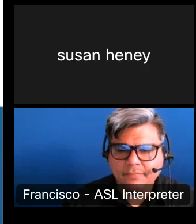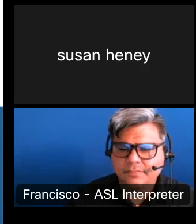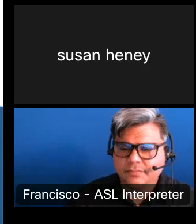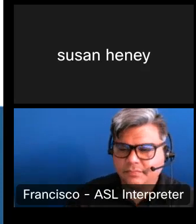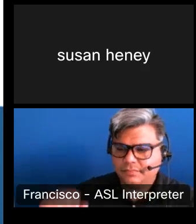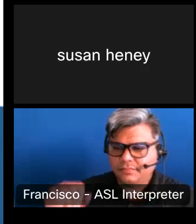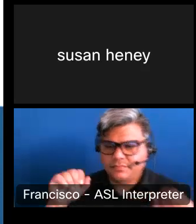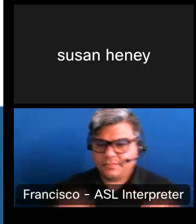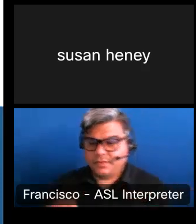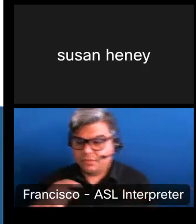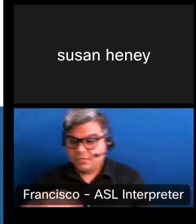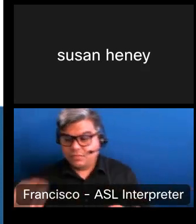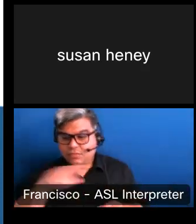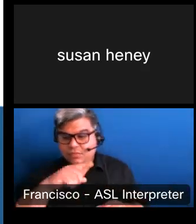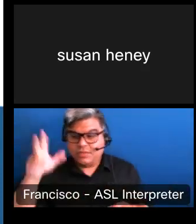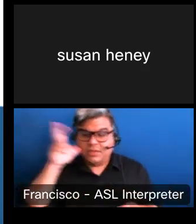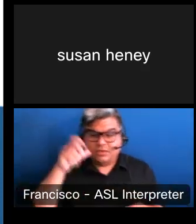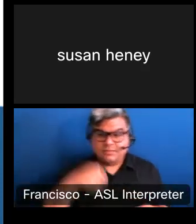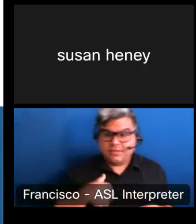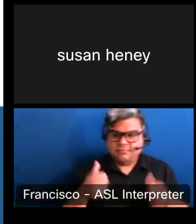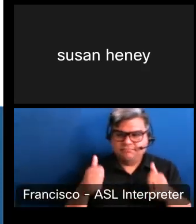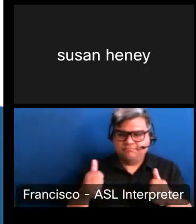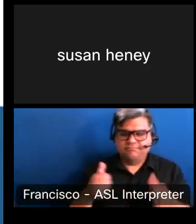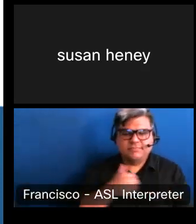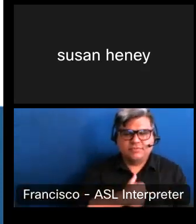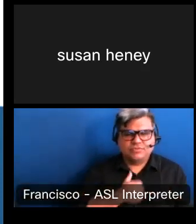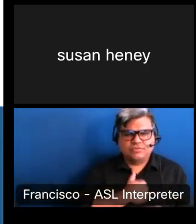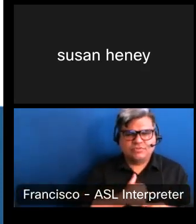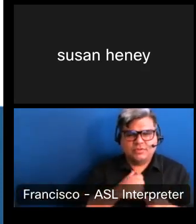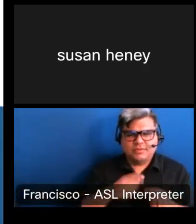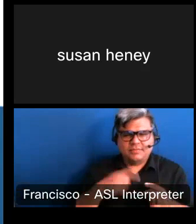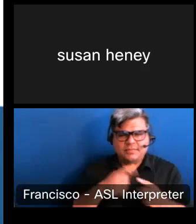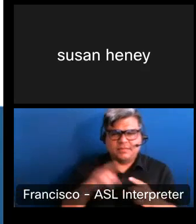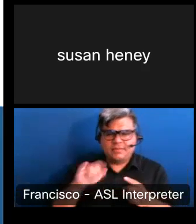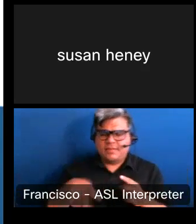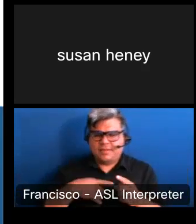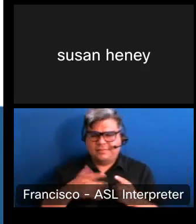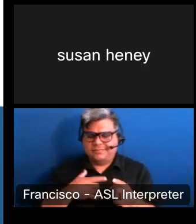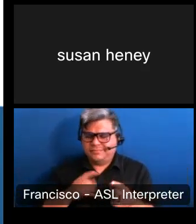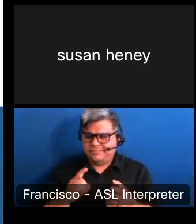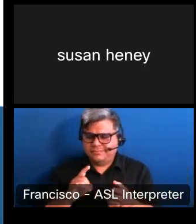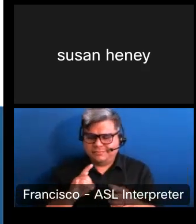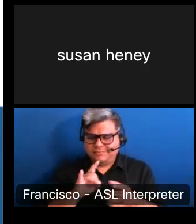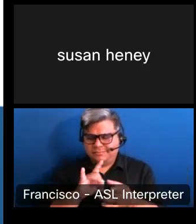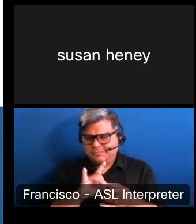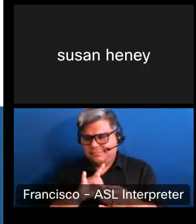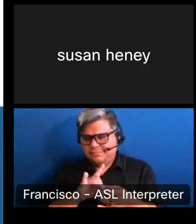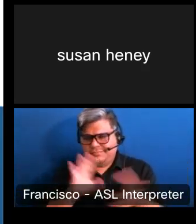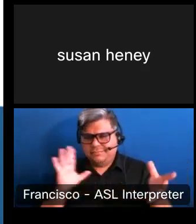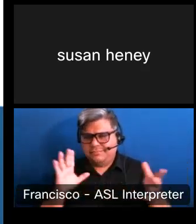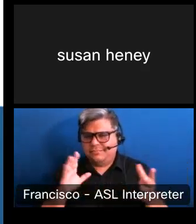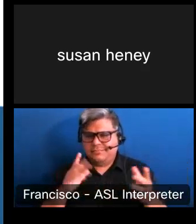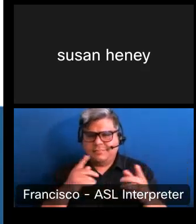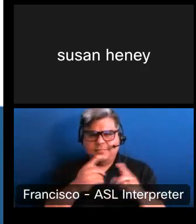Okay. My apologies, folks. I was kicked out. Now let me share my screen once more.